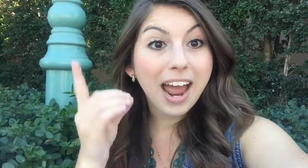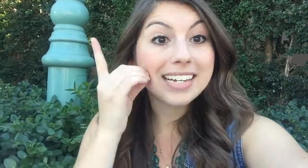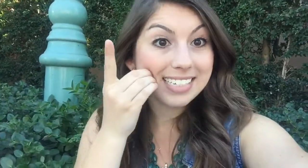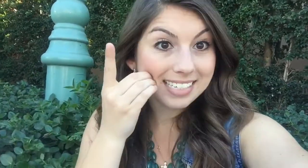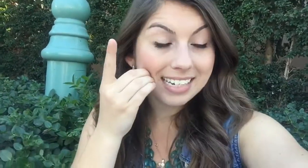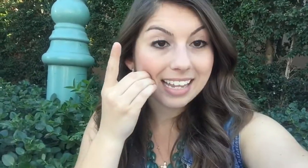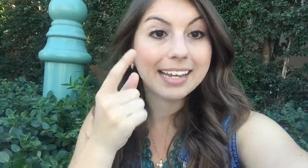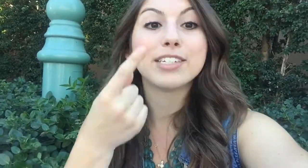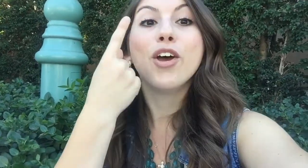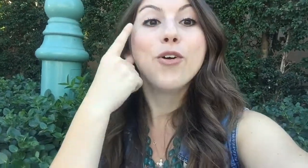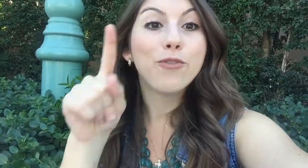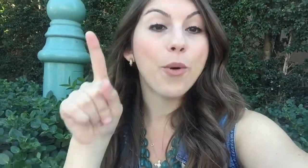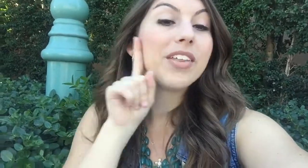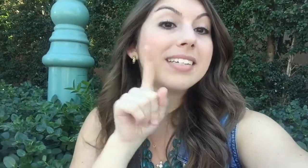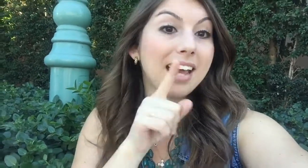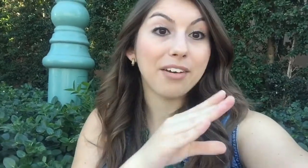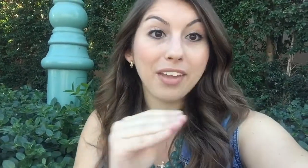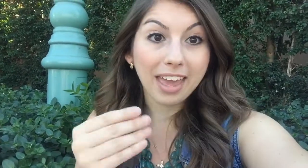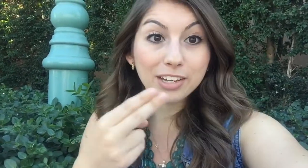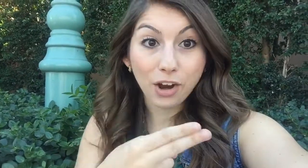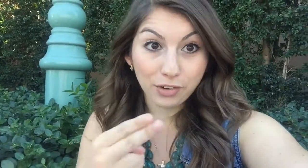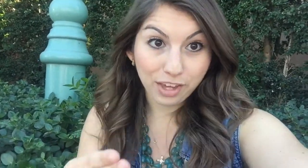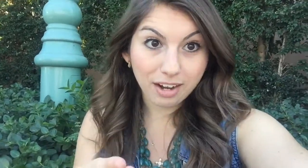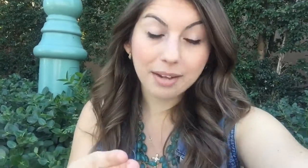at Disneyland for the Deaf and Hard of Hearing.